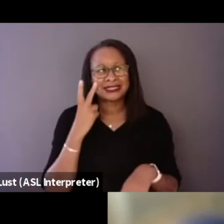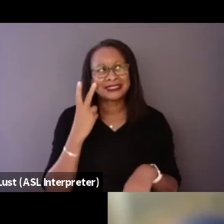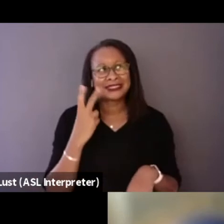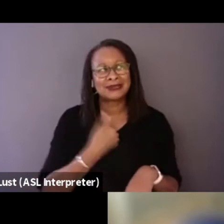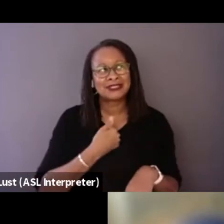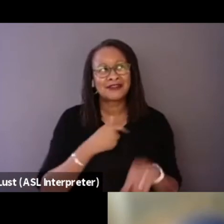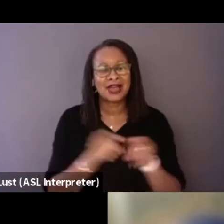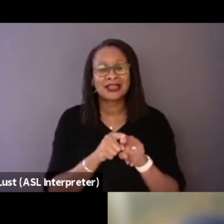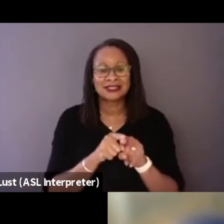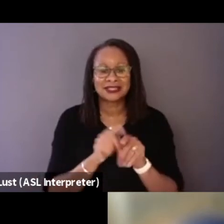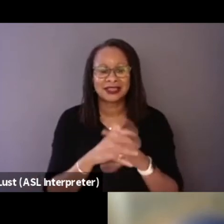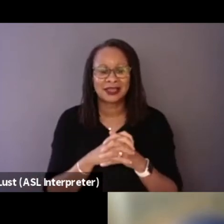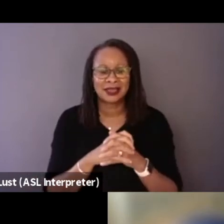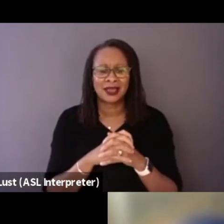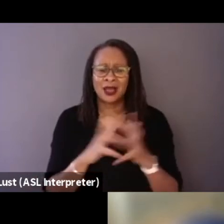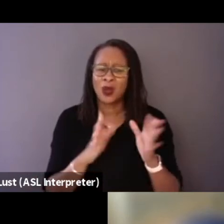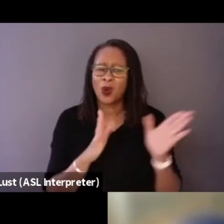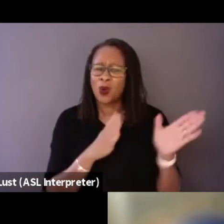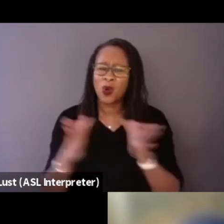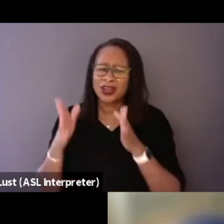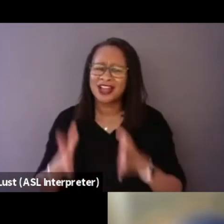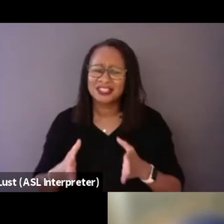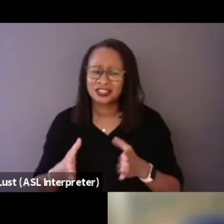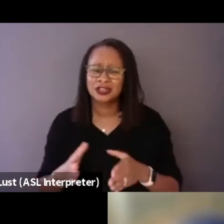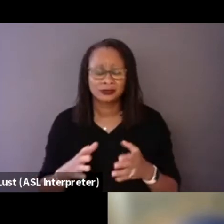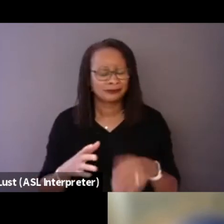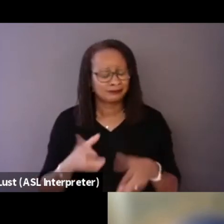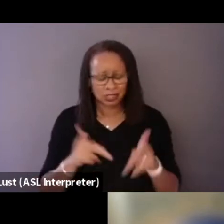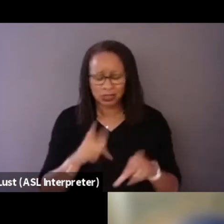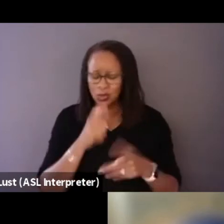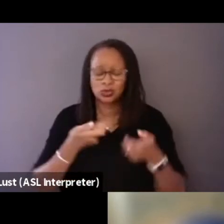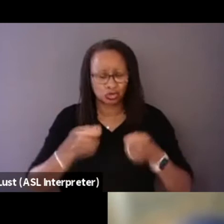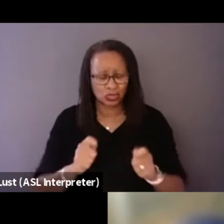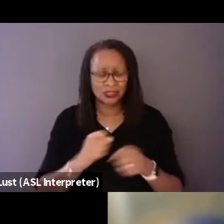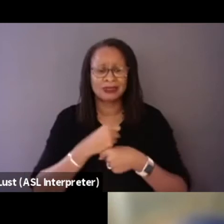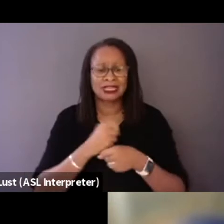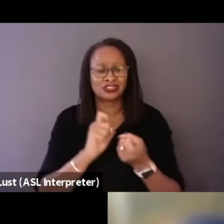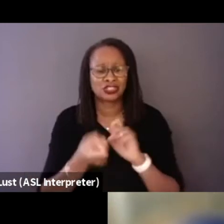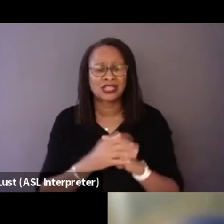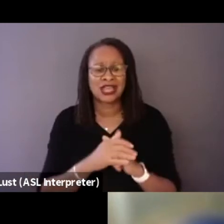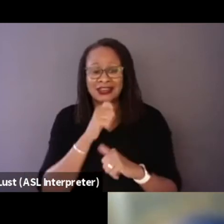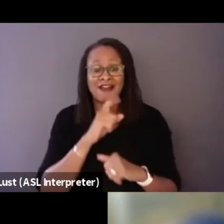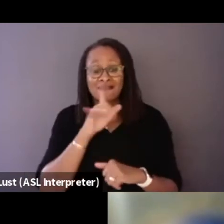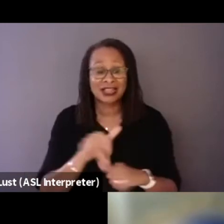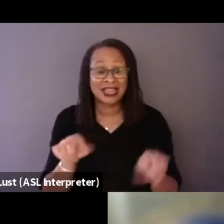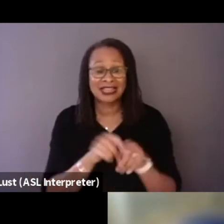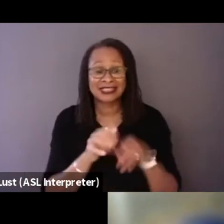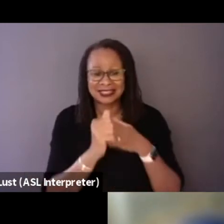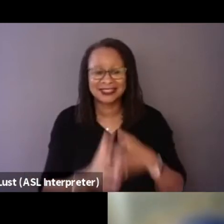Or, I don't even know, an organizer. Something that's just trying to make a change, but not really as a leader. I think- actually let me rephrase that.